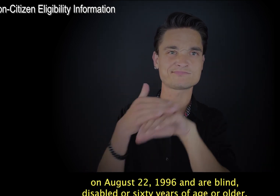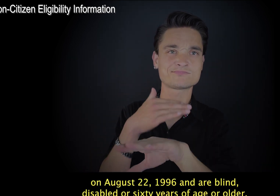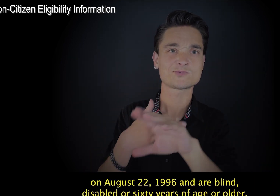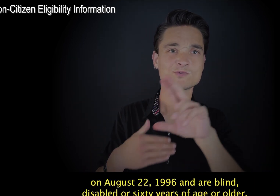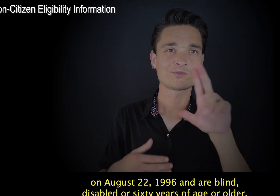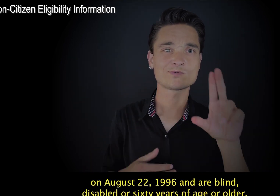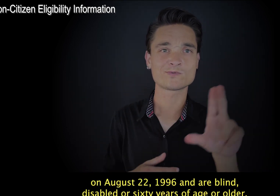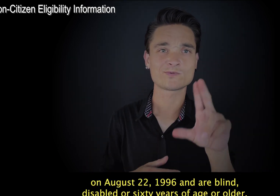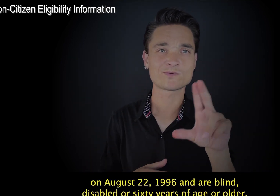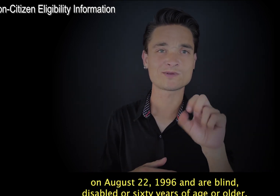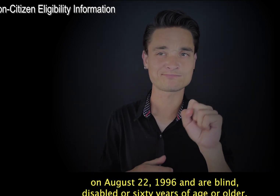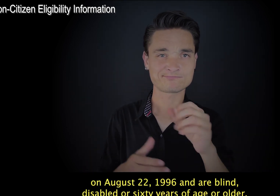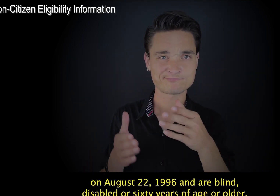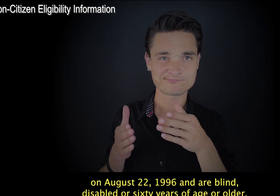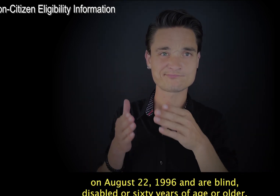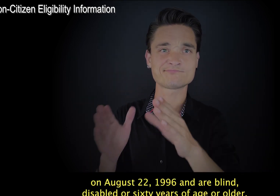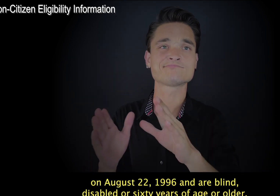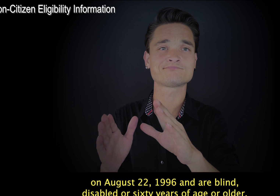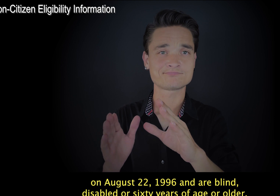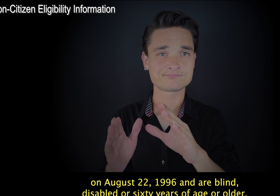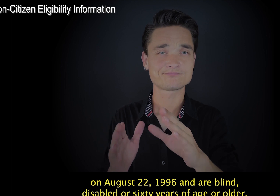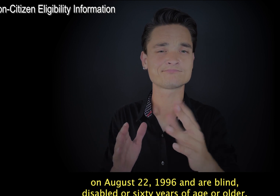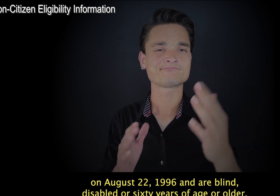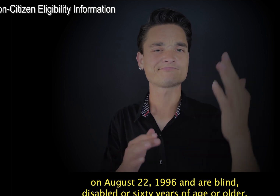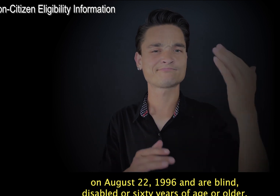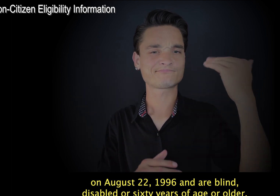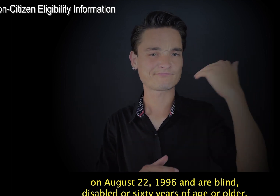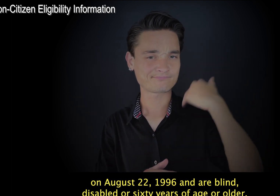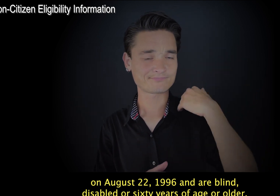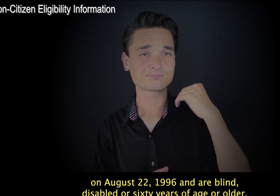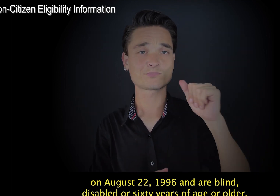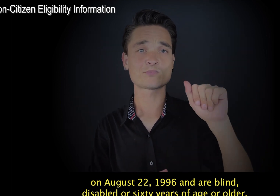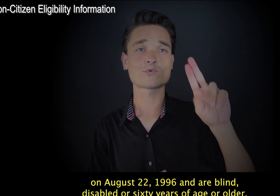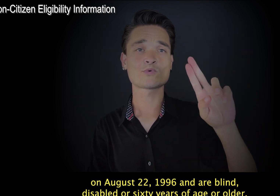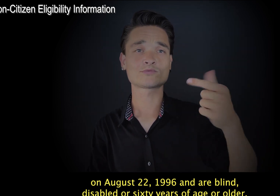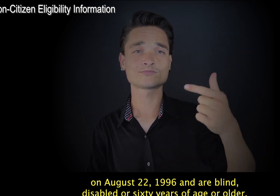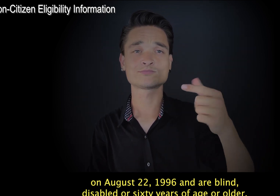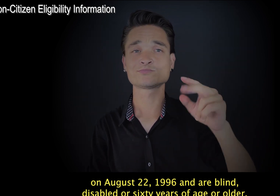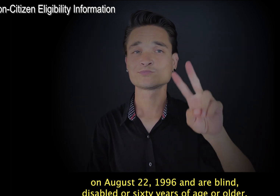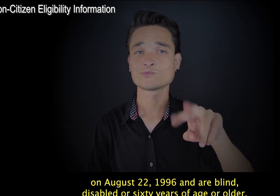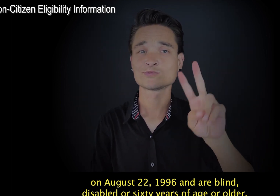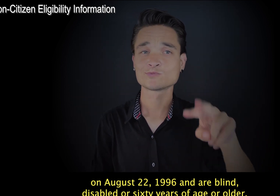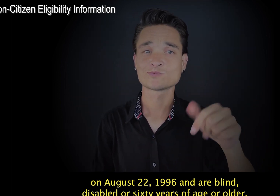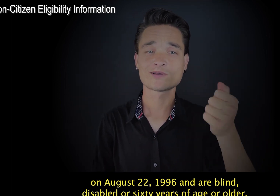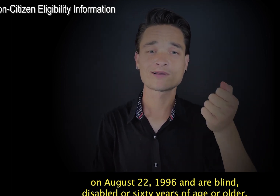on August 22, 1996 and are blind, disabled or sixty years of age or older,